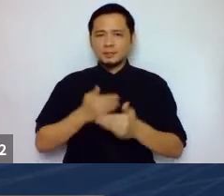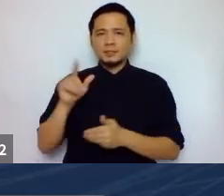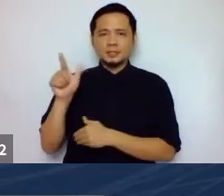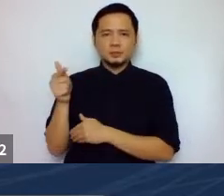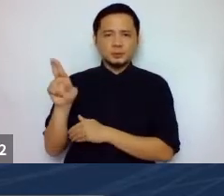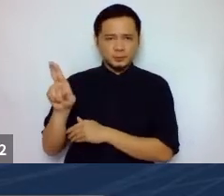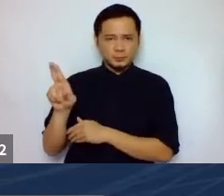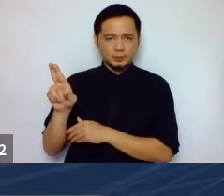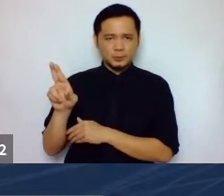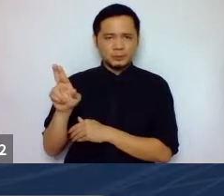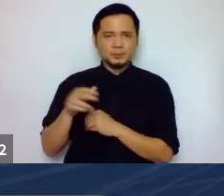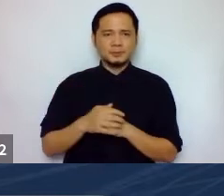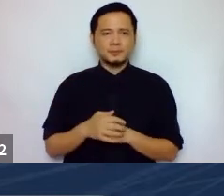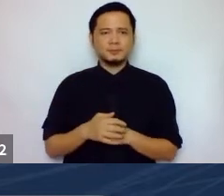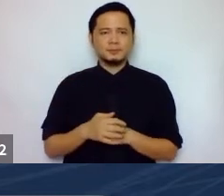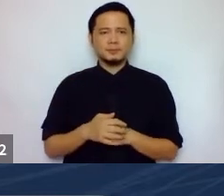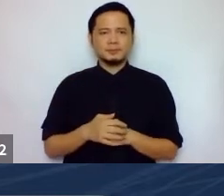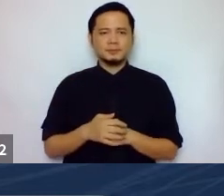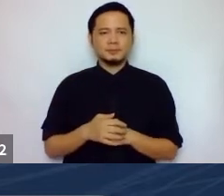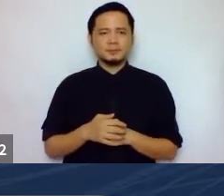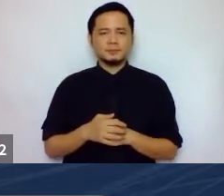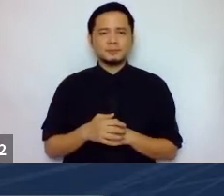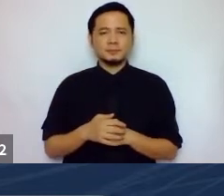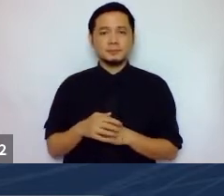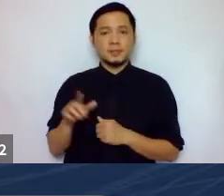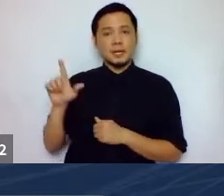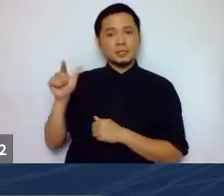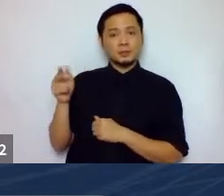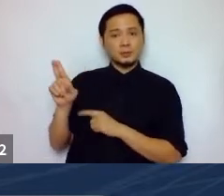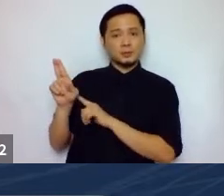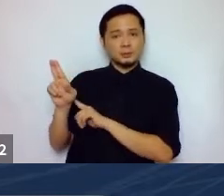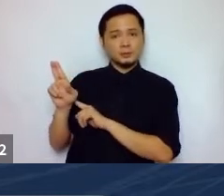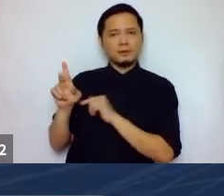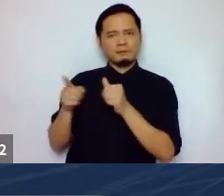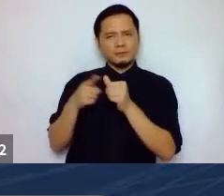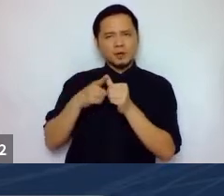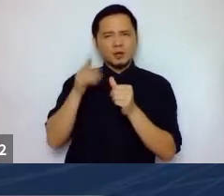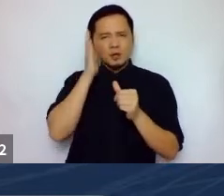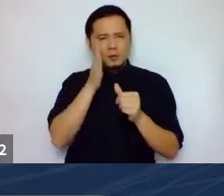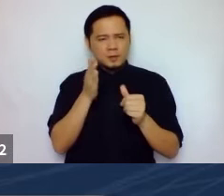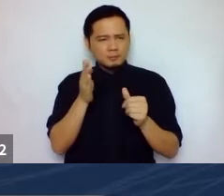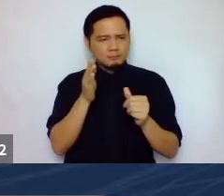So your LGU will identify who should be vaccinated in this round.